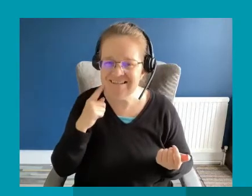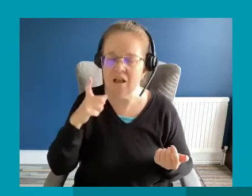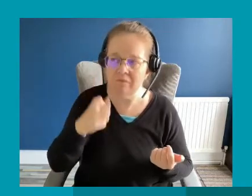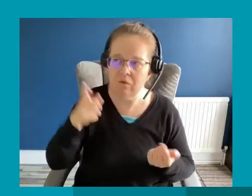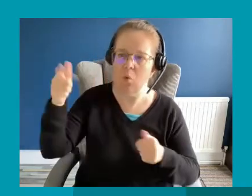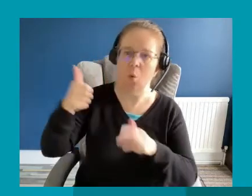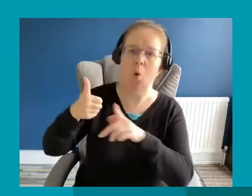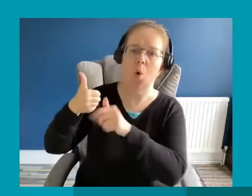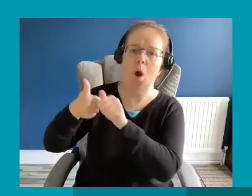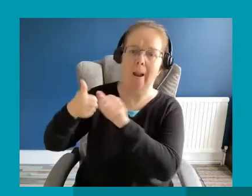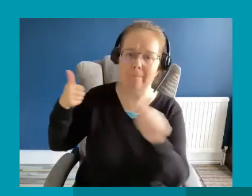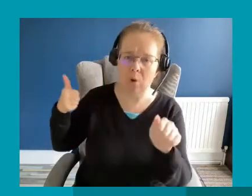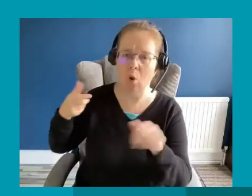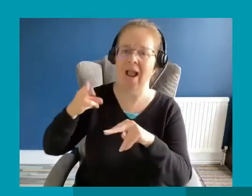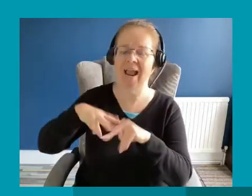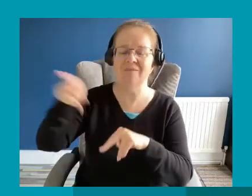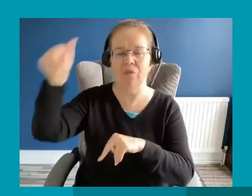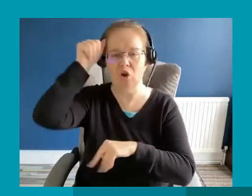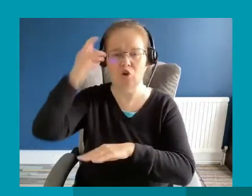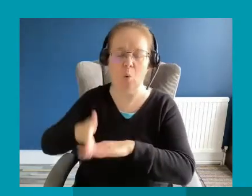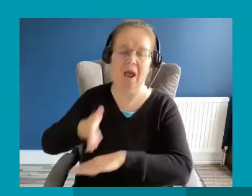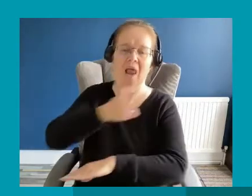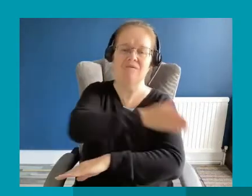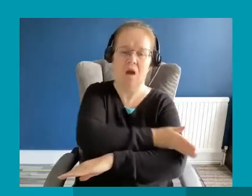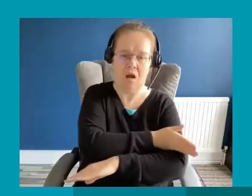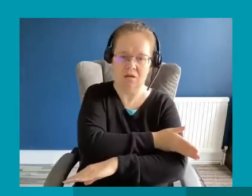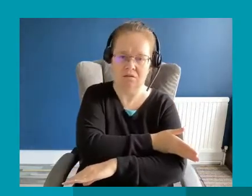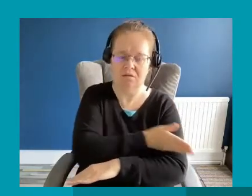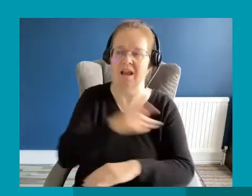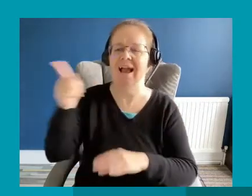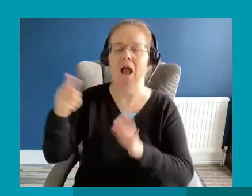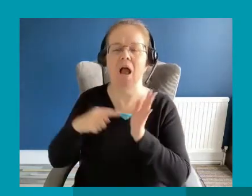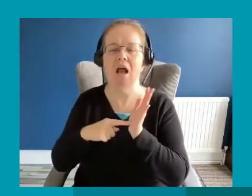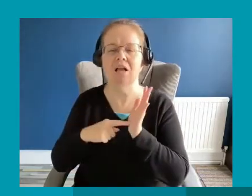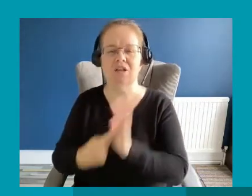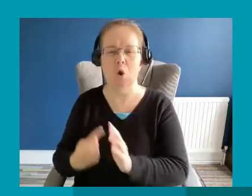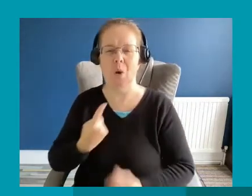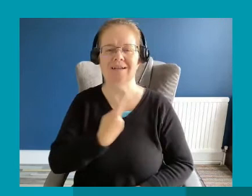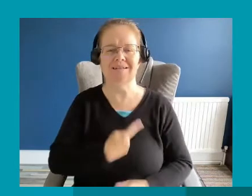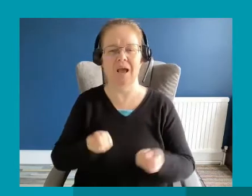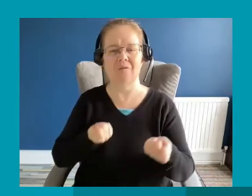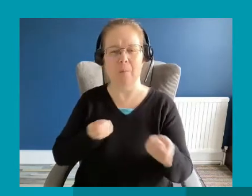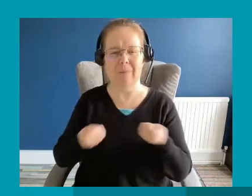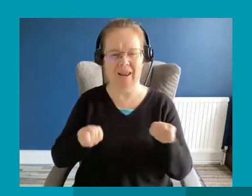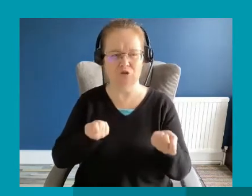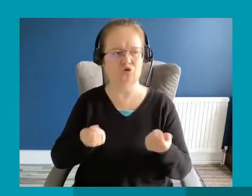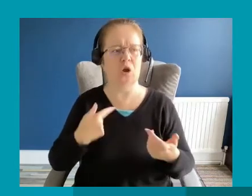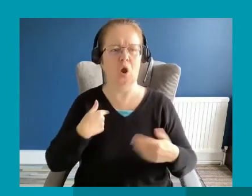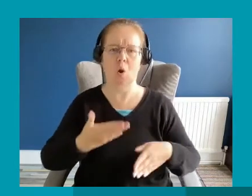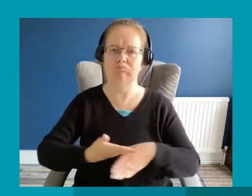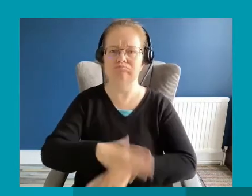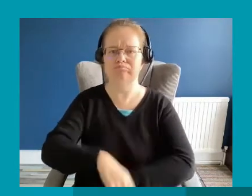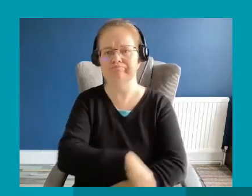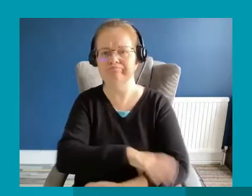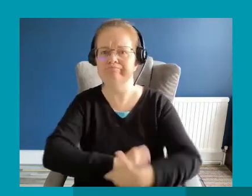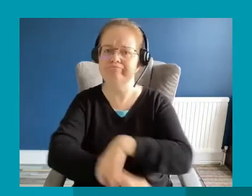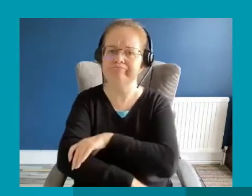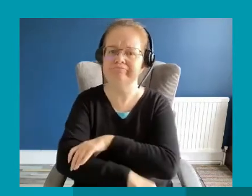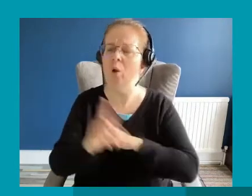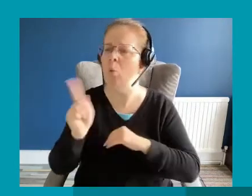support you if they're notified in advance and it demonstrates that you're self-managed and proactive. What about during the interview?